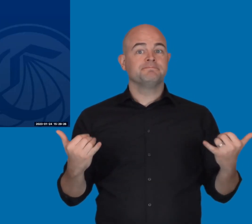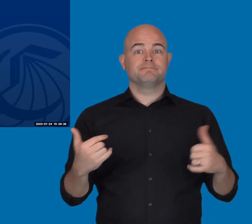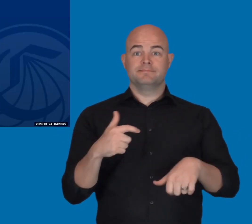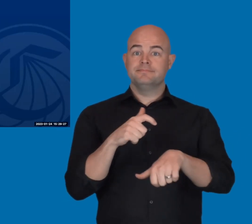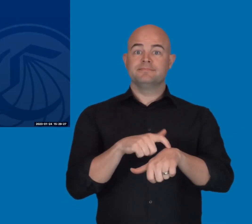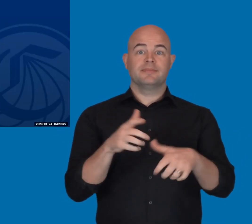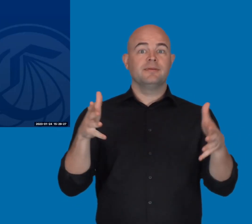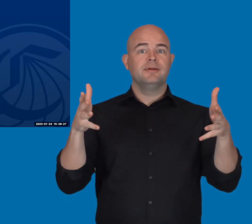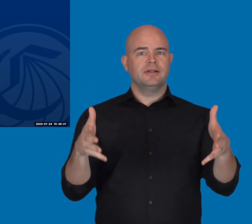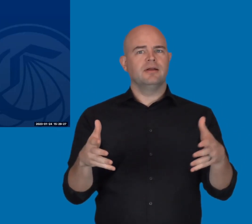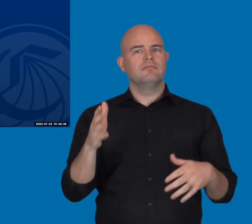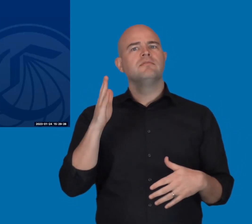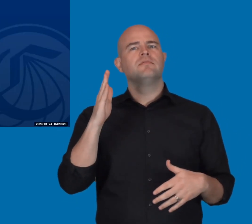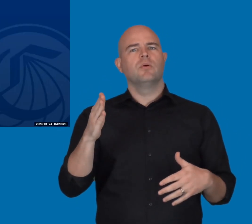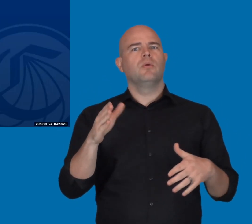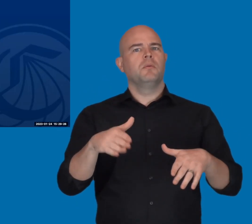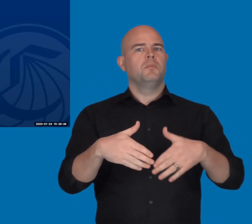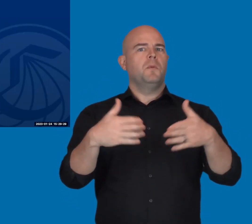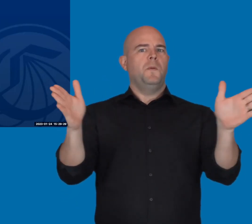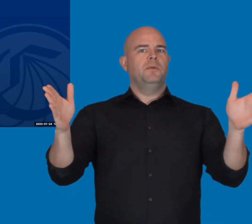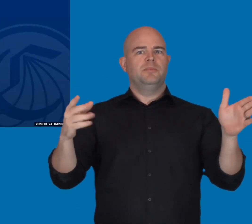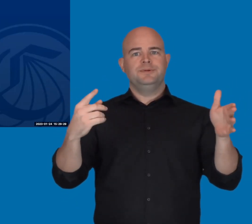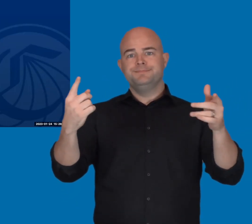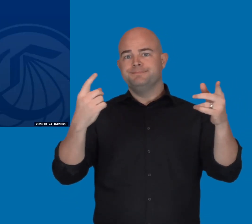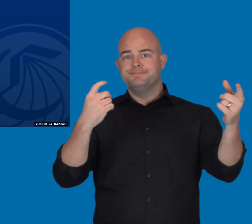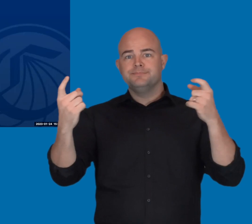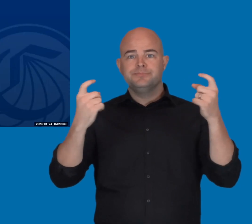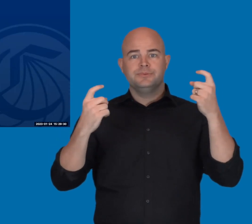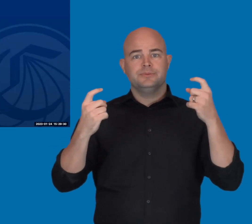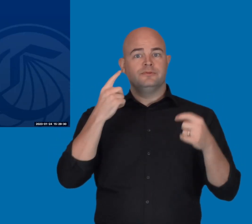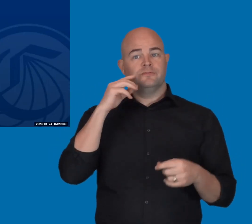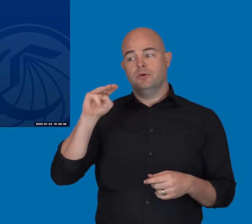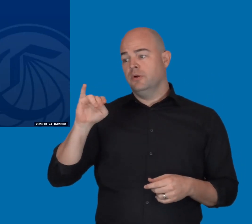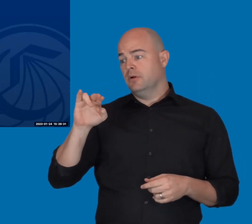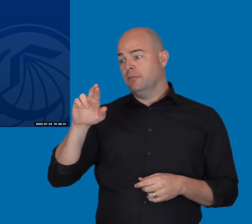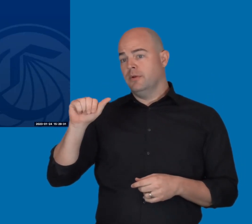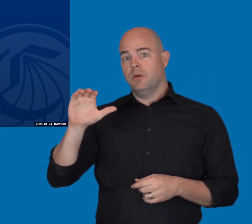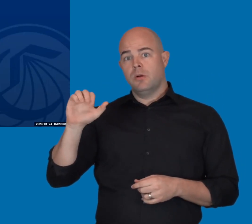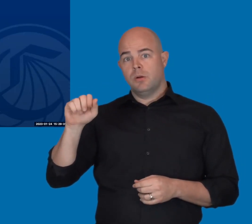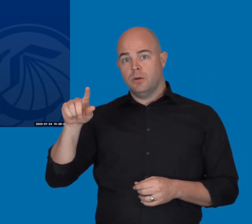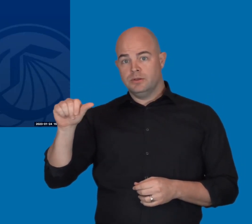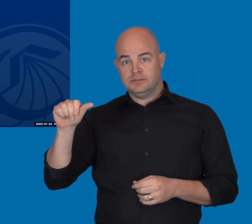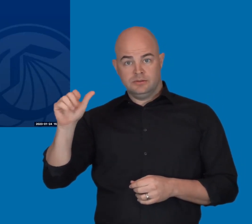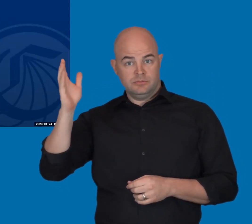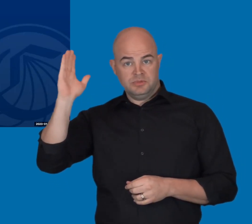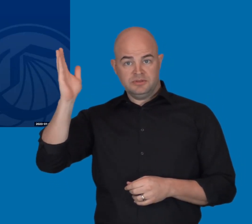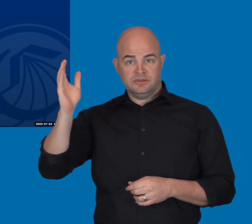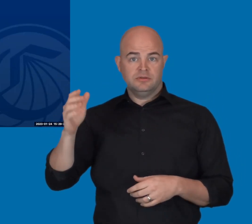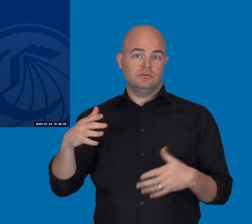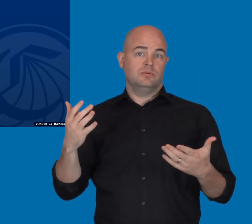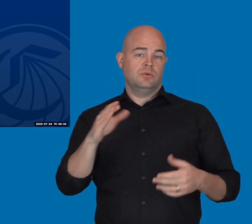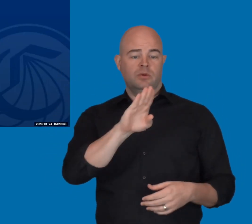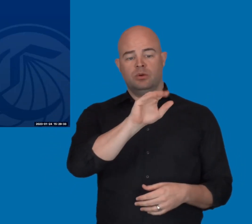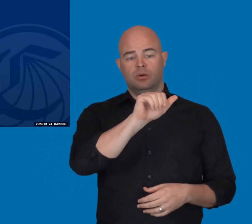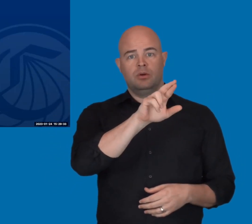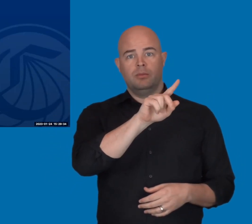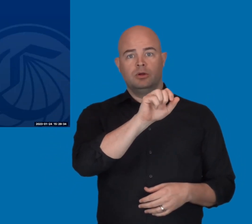and be part of kind of that team. So, these are examples from our college and kind of ends our presentation, but we're open